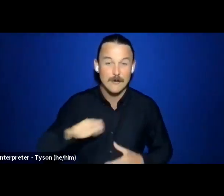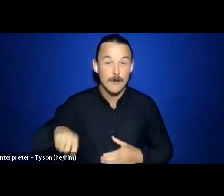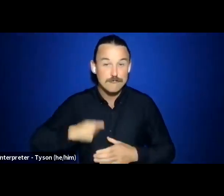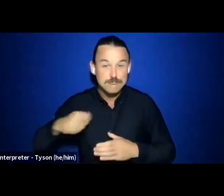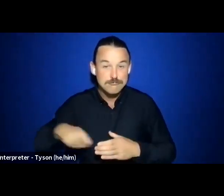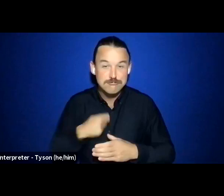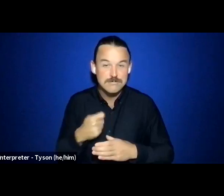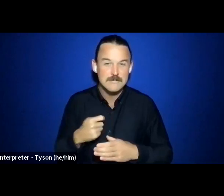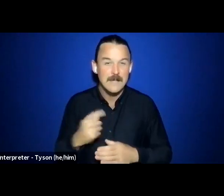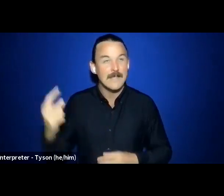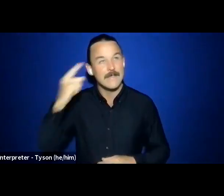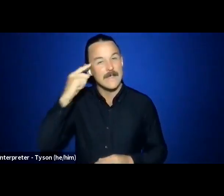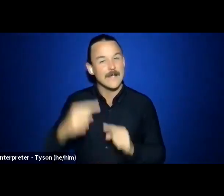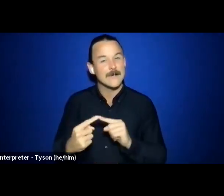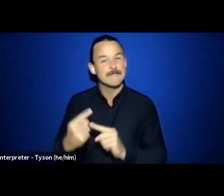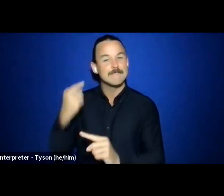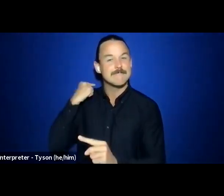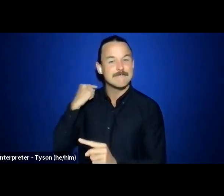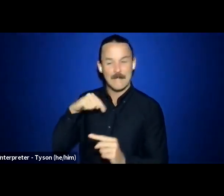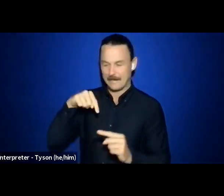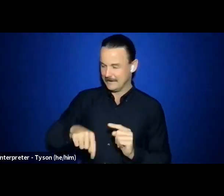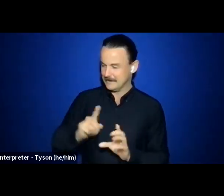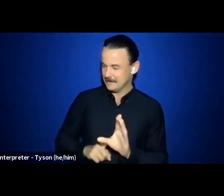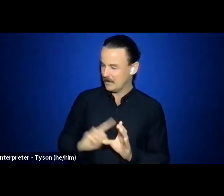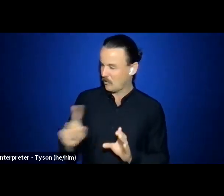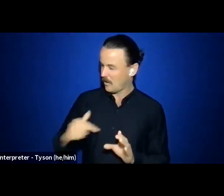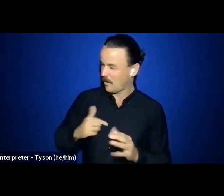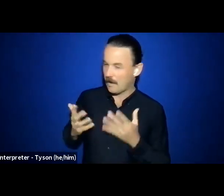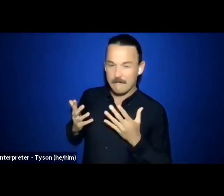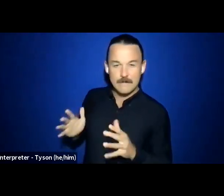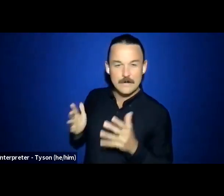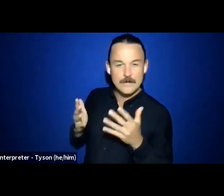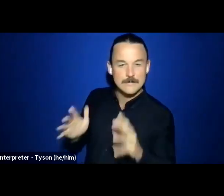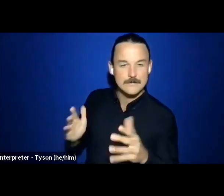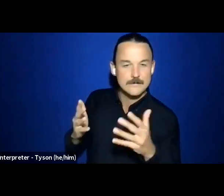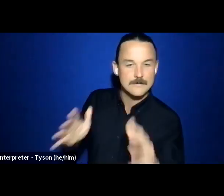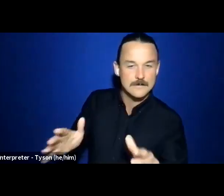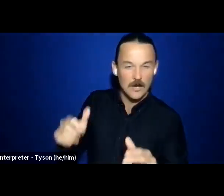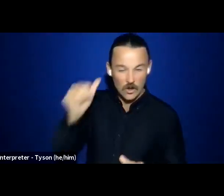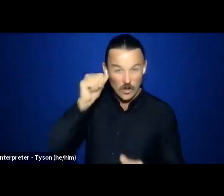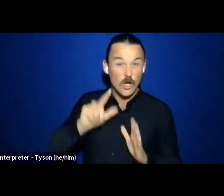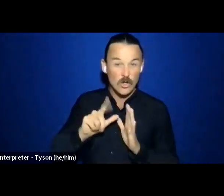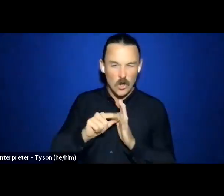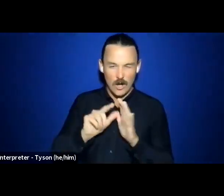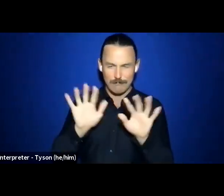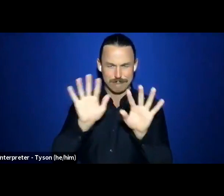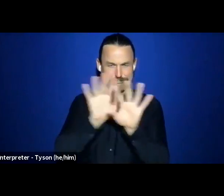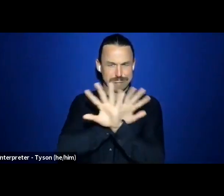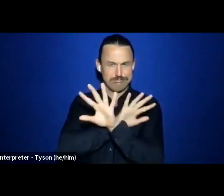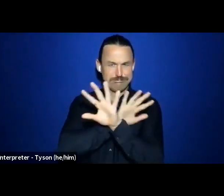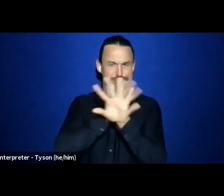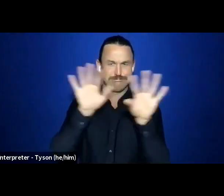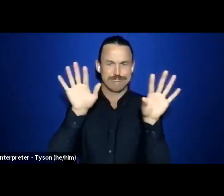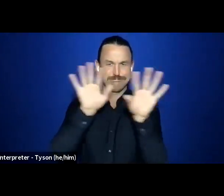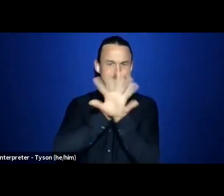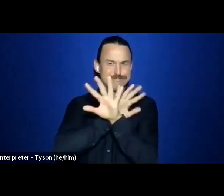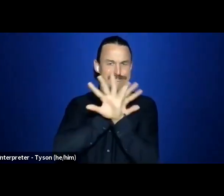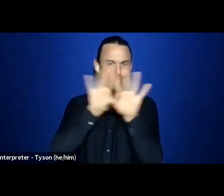ice cream whatever you want. I know time has melted overcoat I know time has melted over covered. So it's hard to even